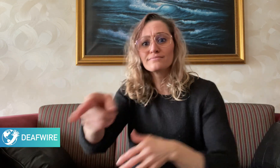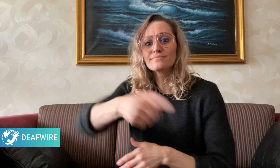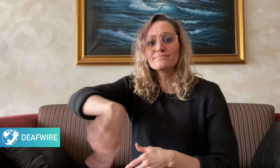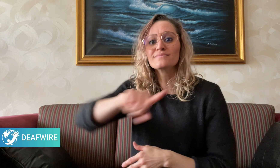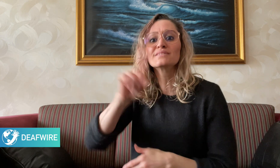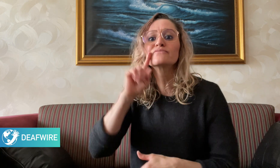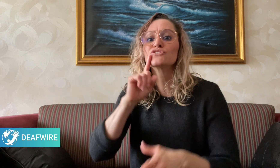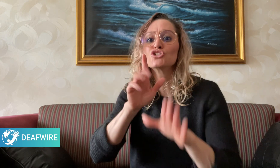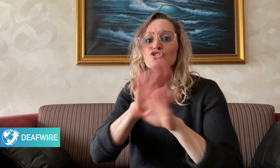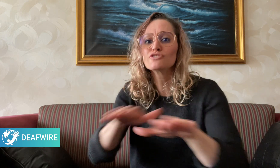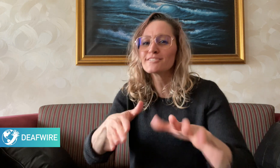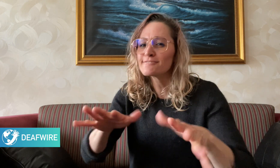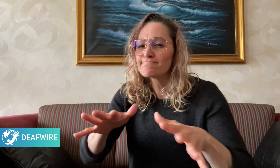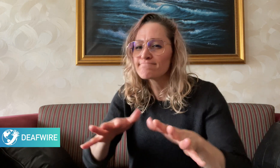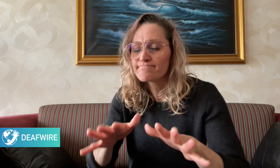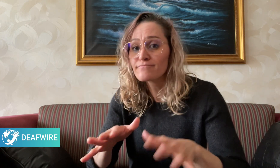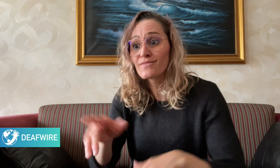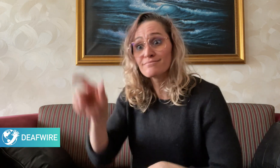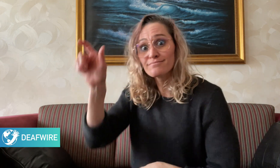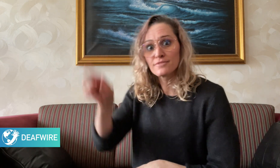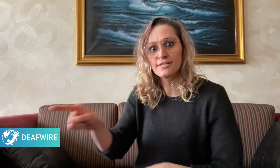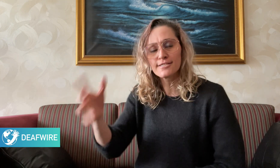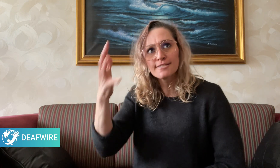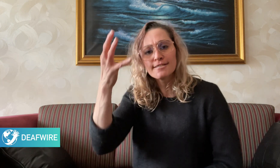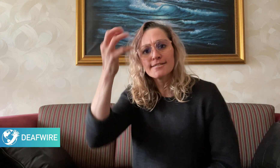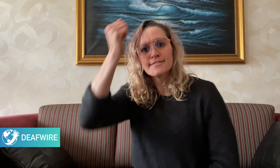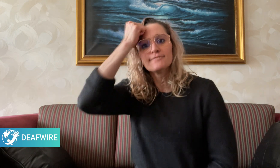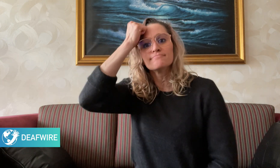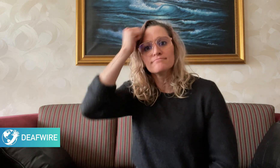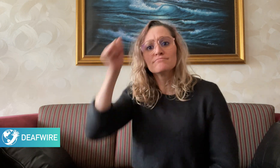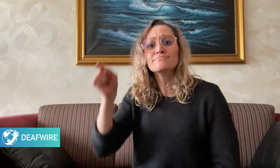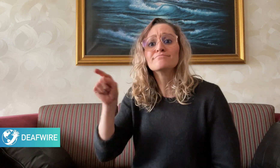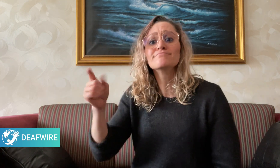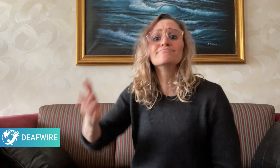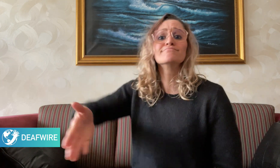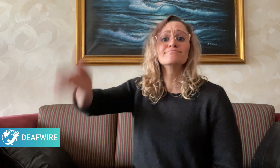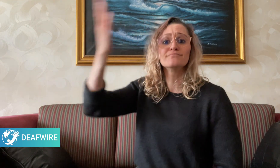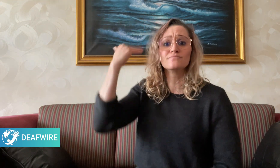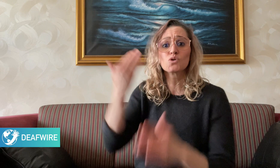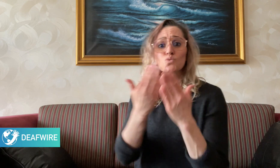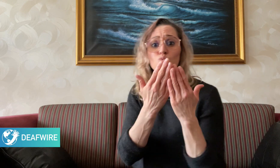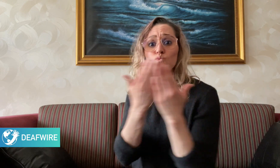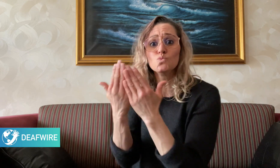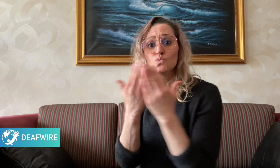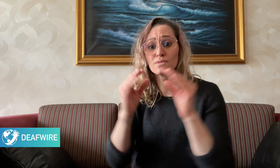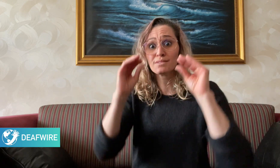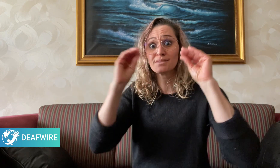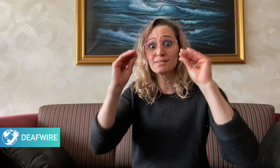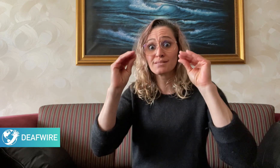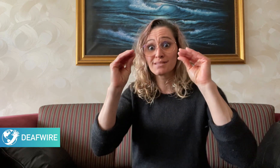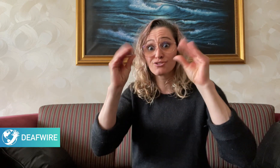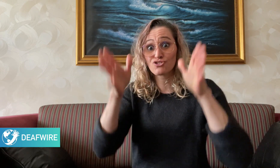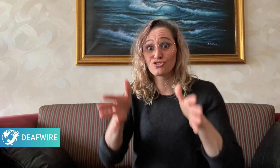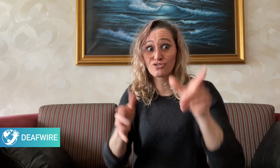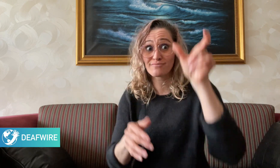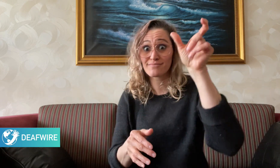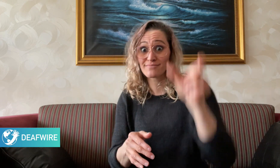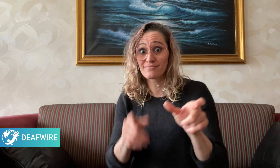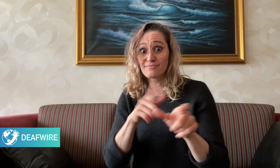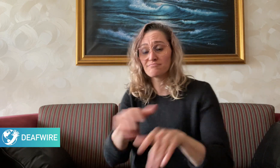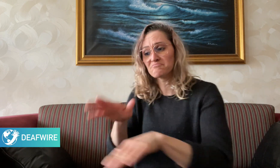do not empower Deaf children. She remembers